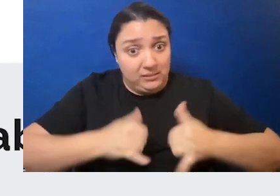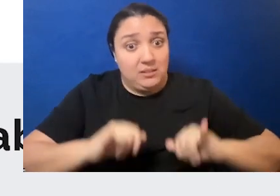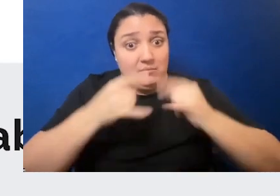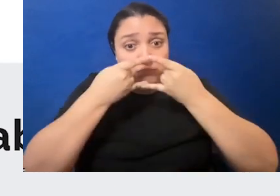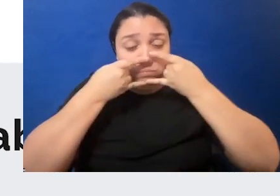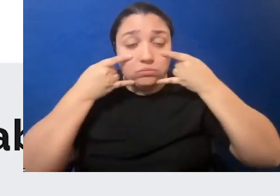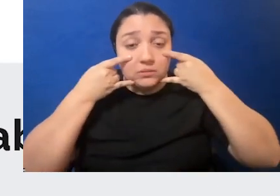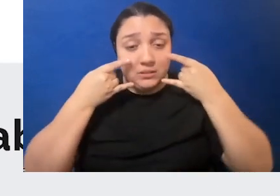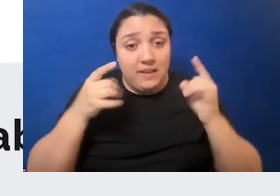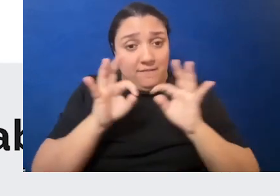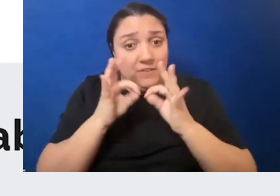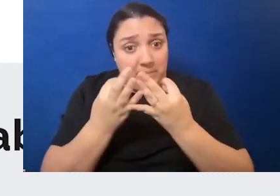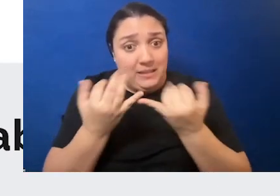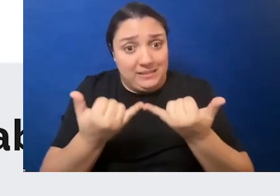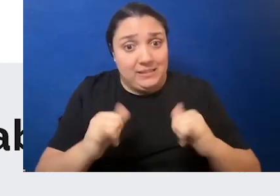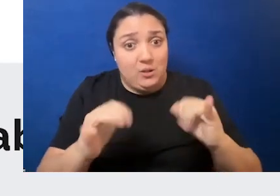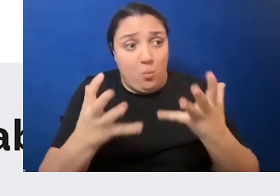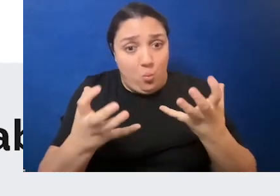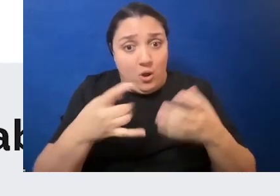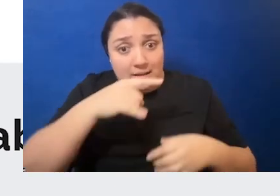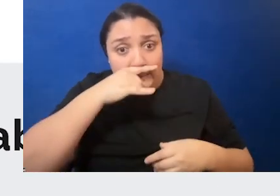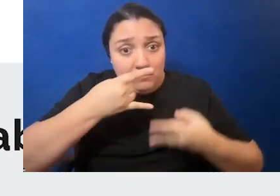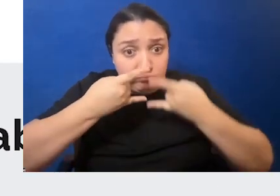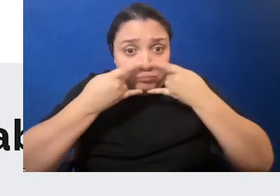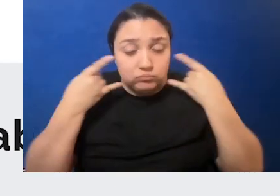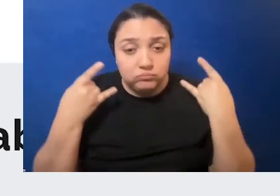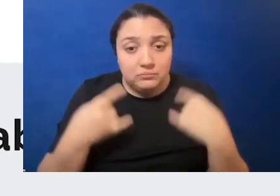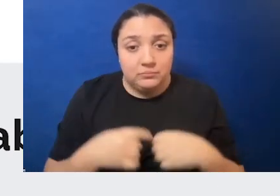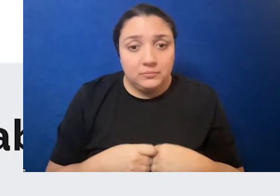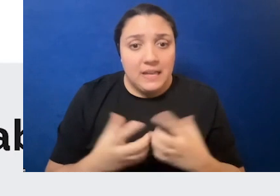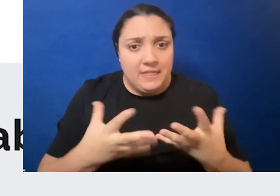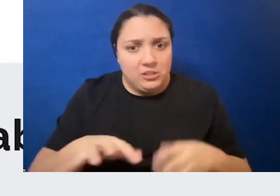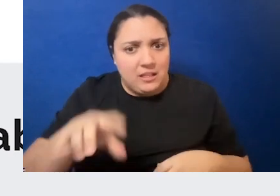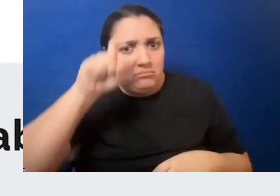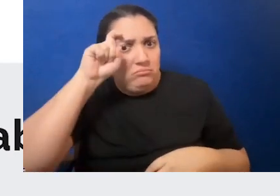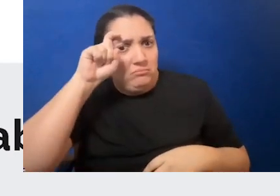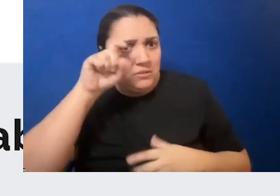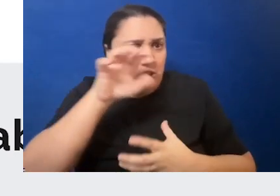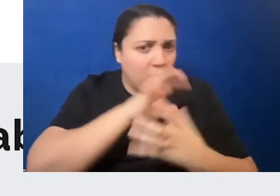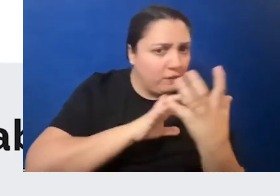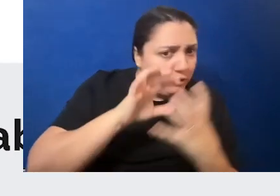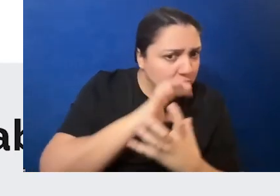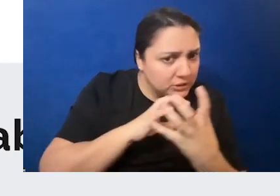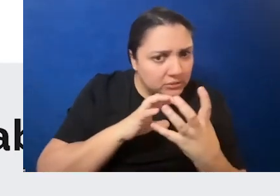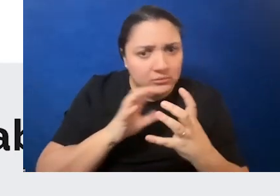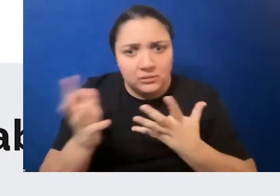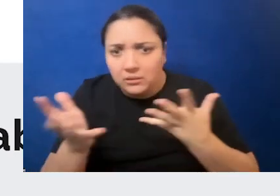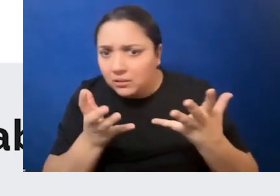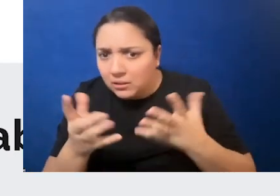WEARING MASKS, FAMILIES WANT THEIR STUDENTS TO BE MASKED. THERE ARE A LOT OF QUESTIONS AND FEAR AND CONFUSION WITH KIDS